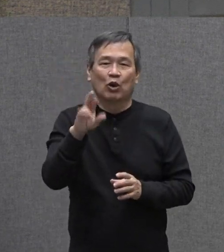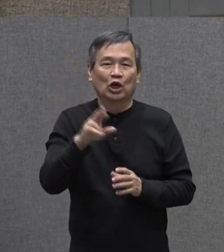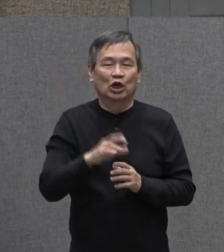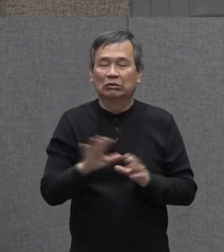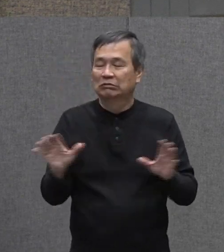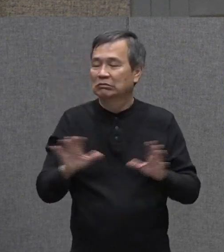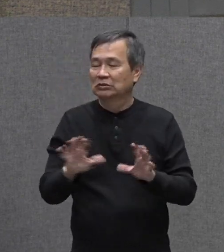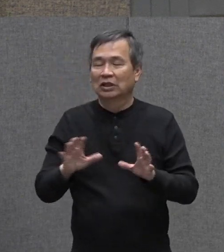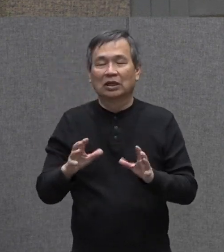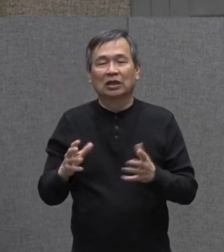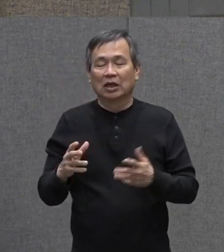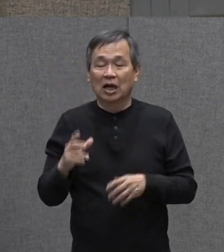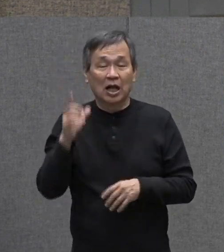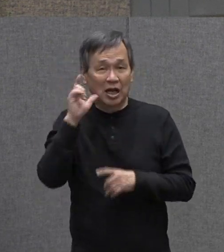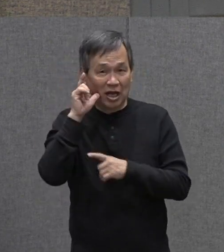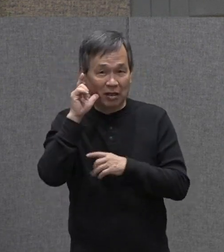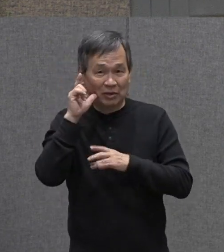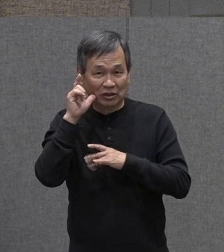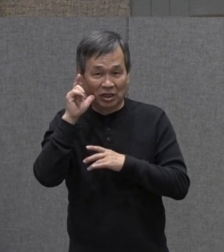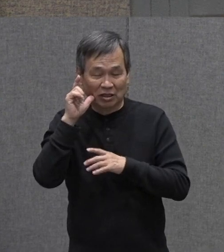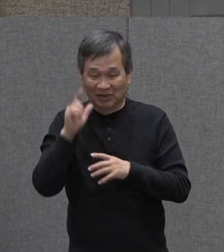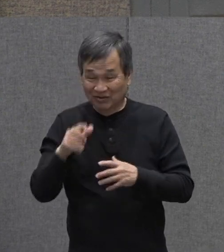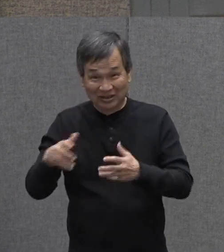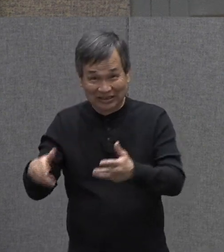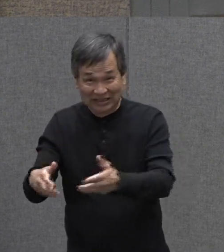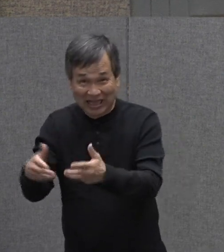I like lemon for lots of things but not for my salad.